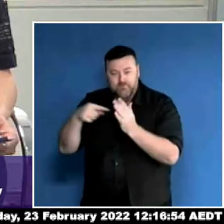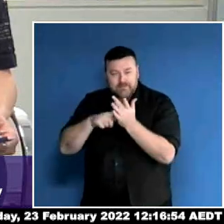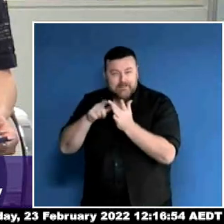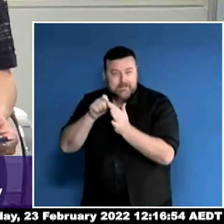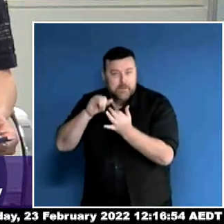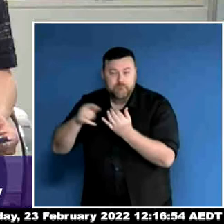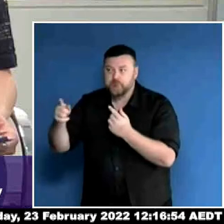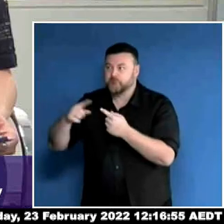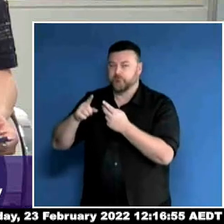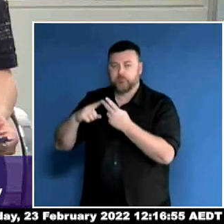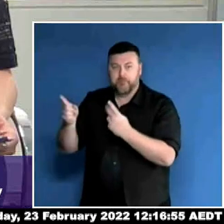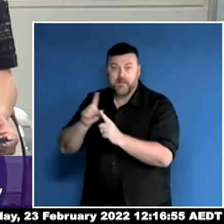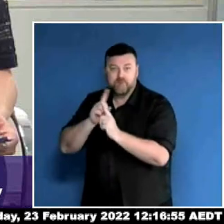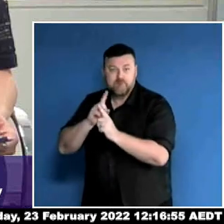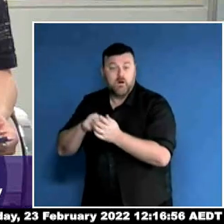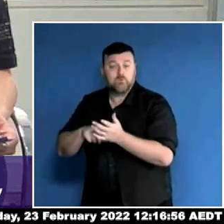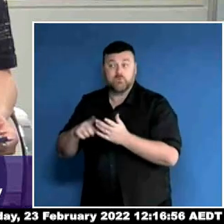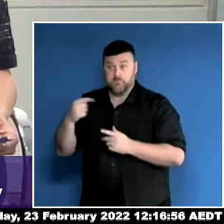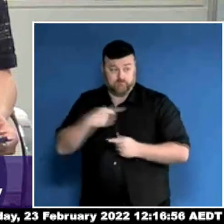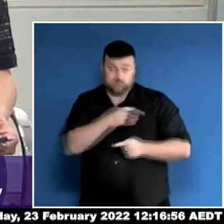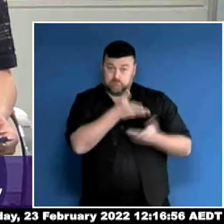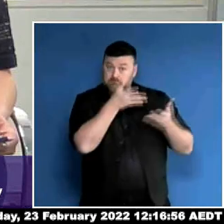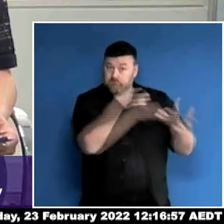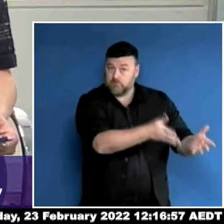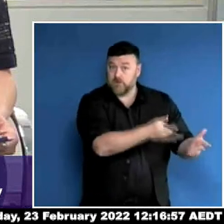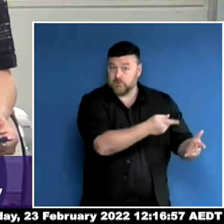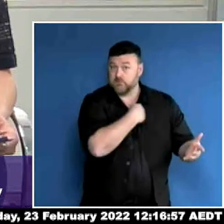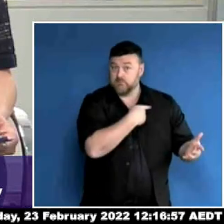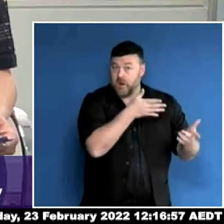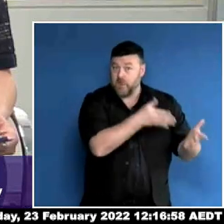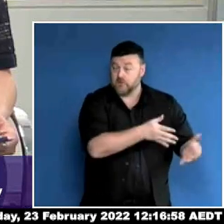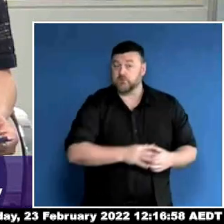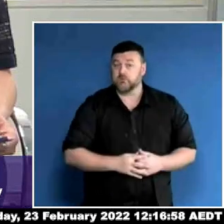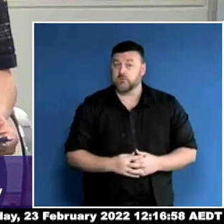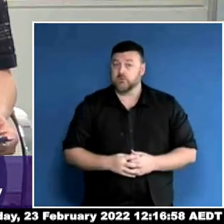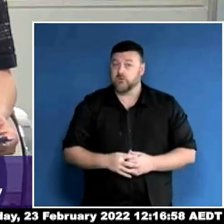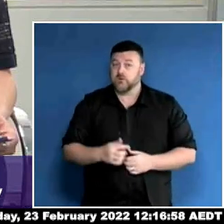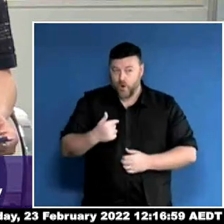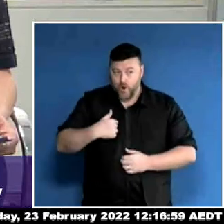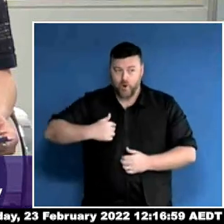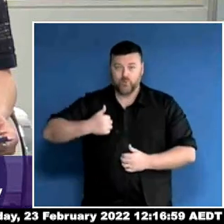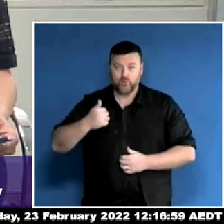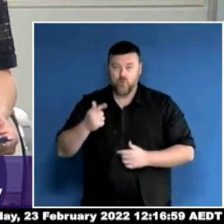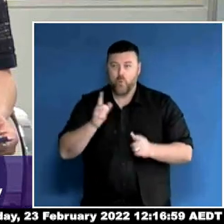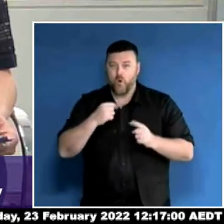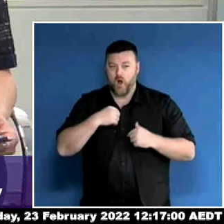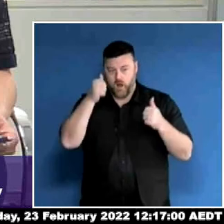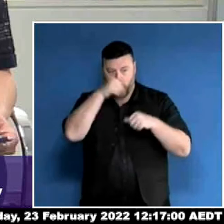So I was able to share stuff that I had learnt from him as his youth worker. And so she was able to learn more about that person.